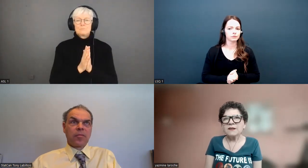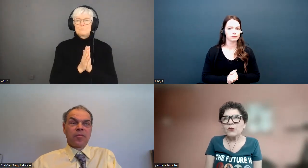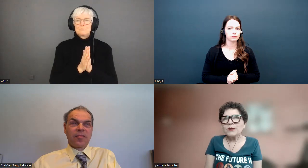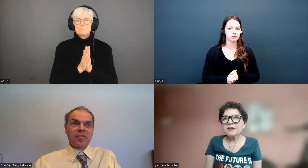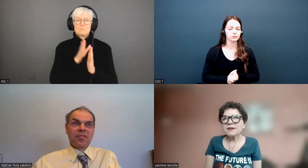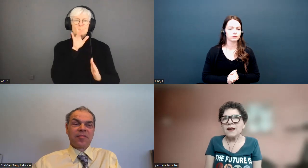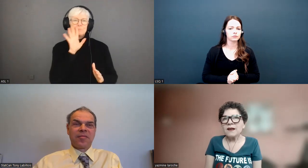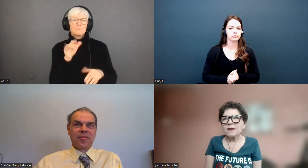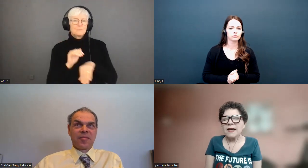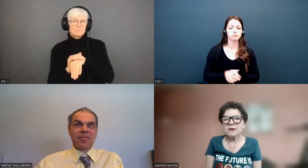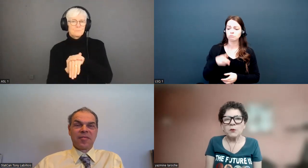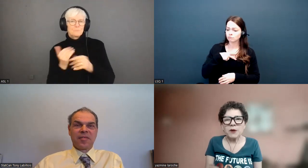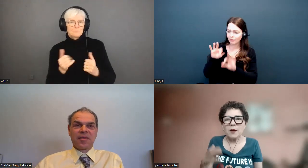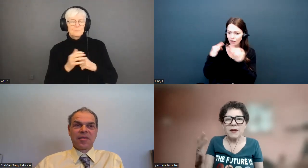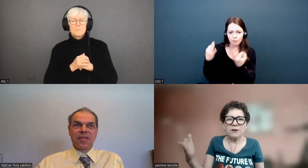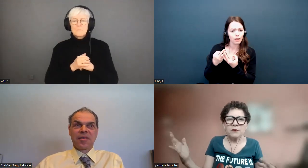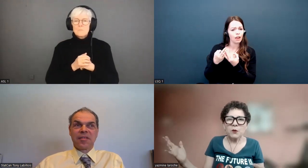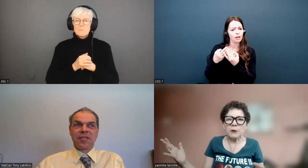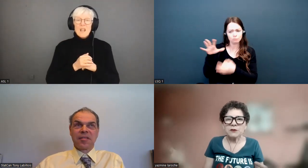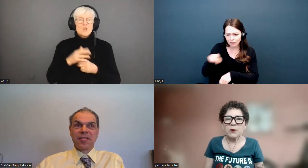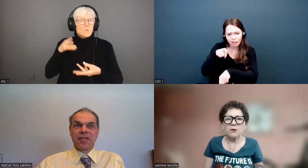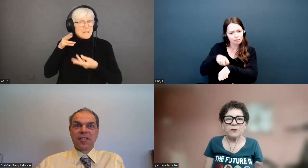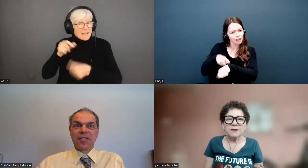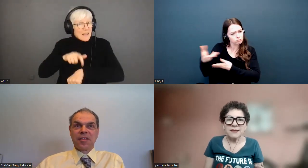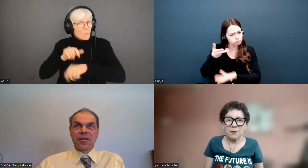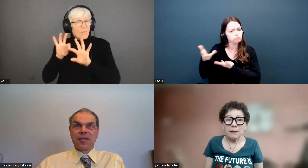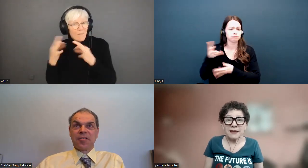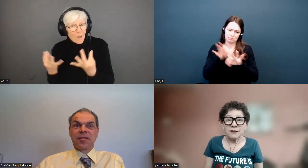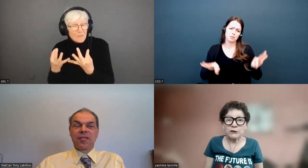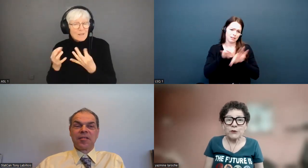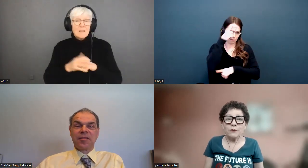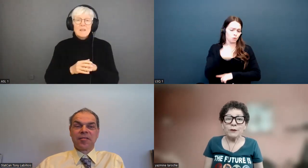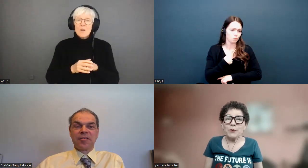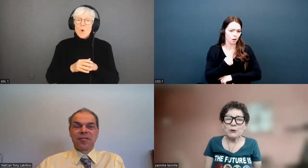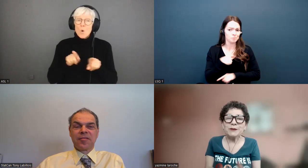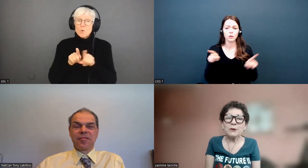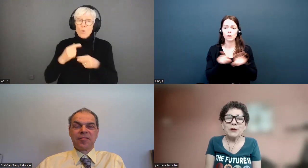And of course, as we were coming out of the worst of COVID, to get back into travel mode.